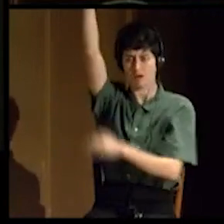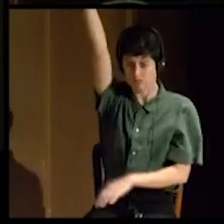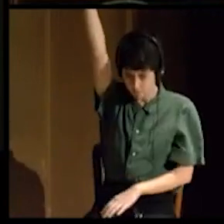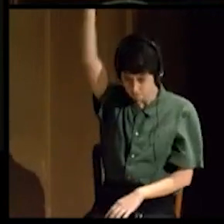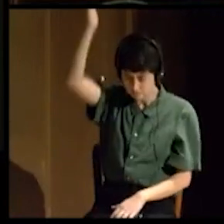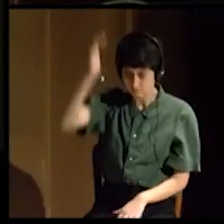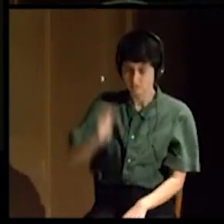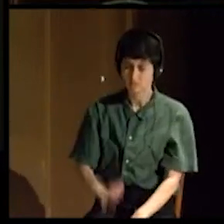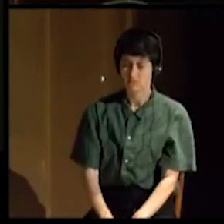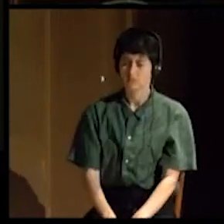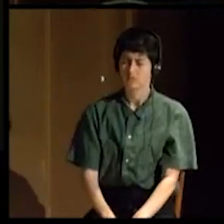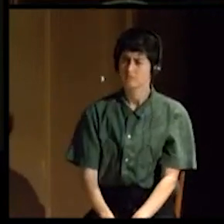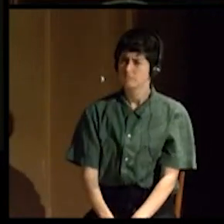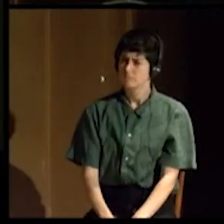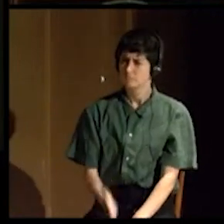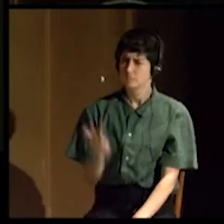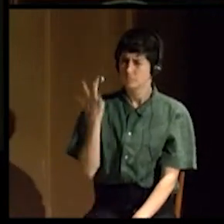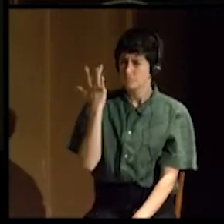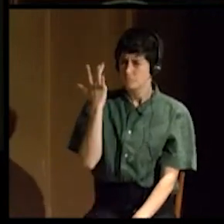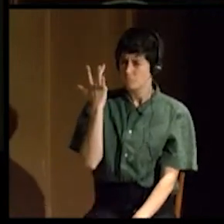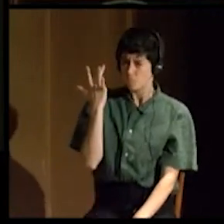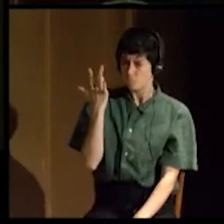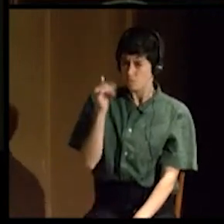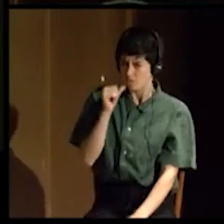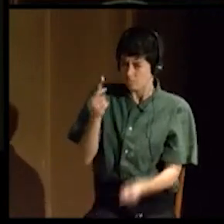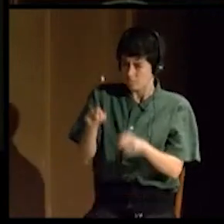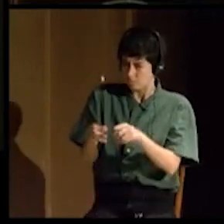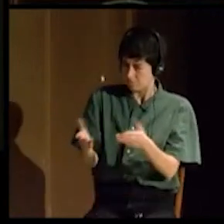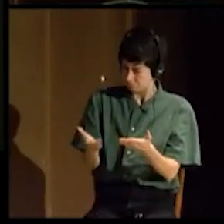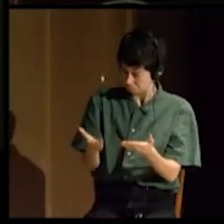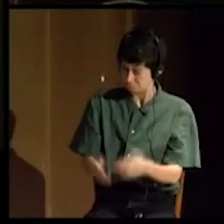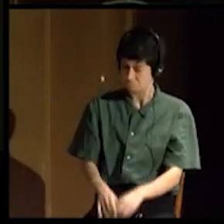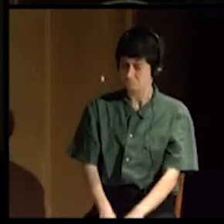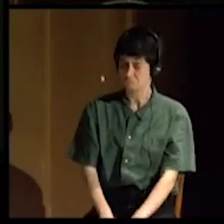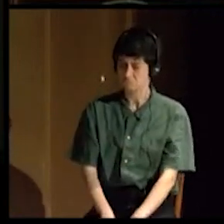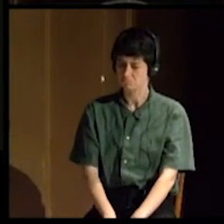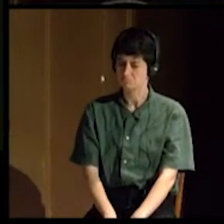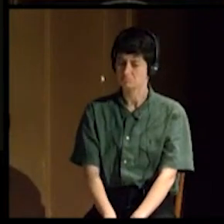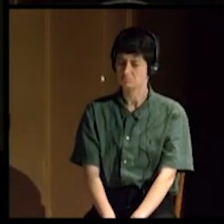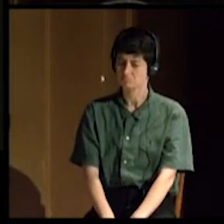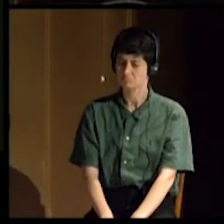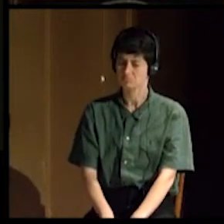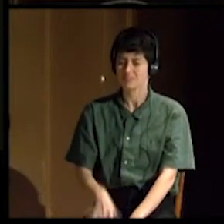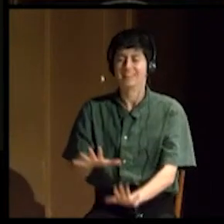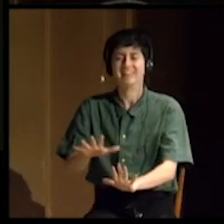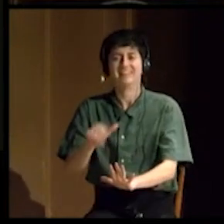So why doesn't it happen here? And now that I've told you there, it's not, here it is,